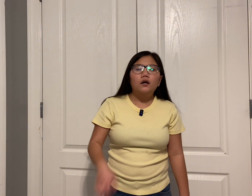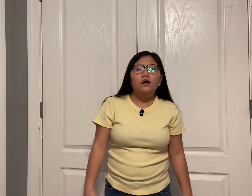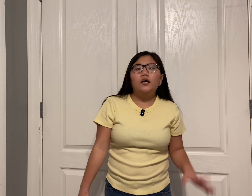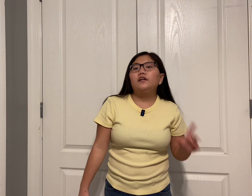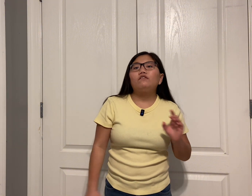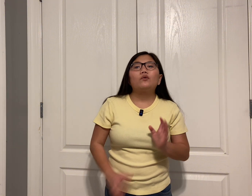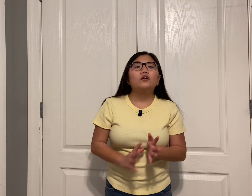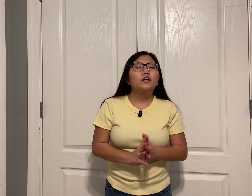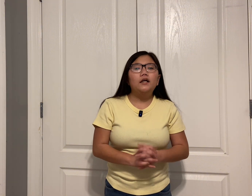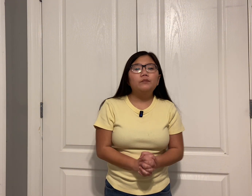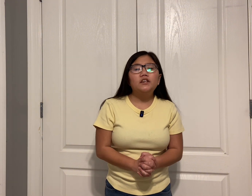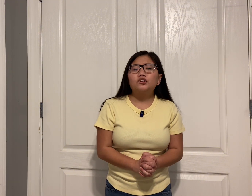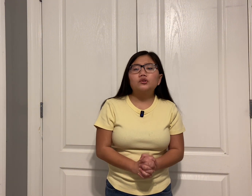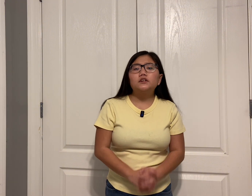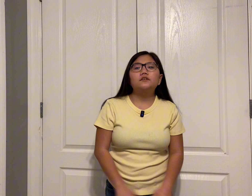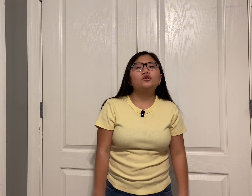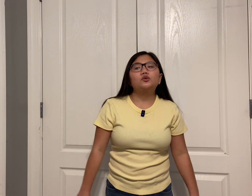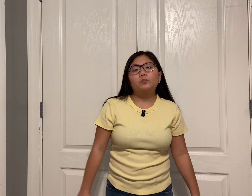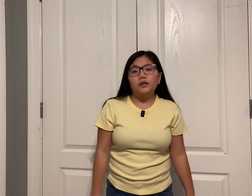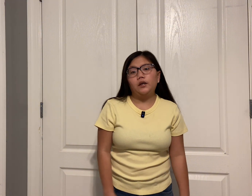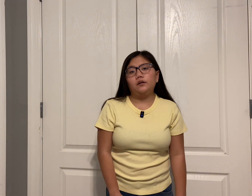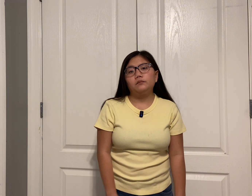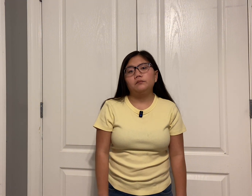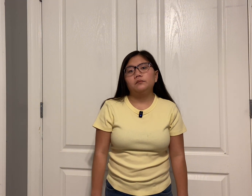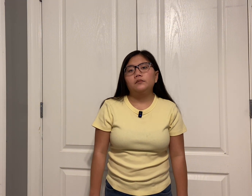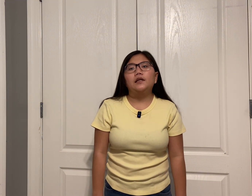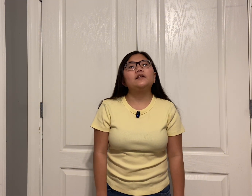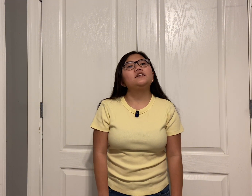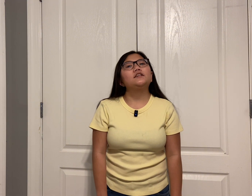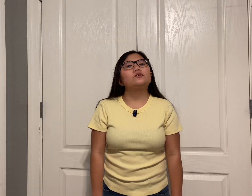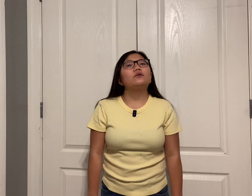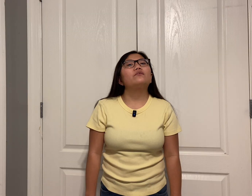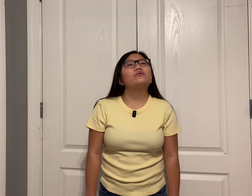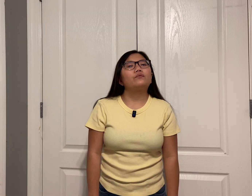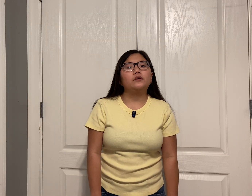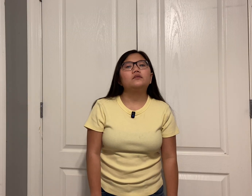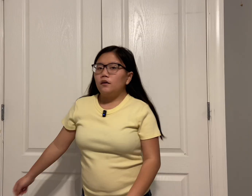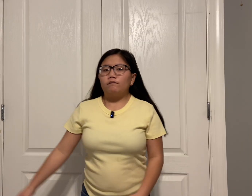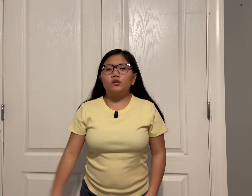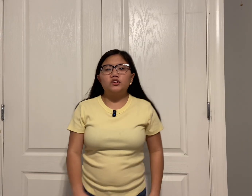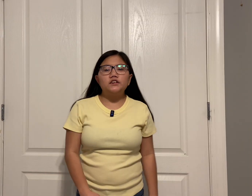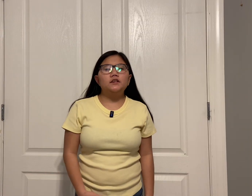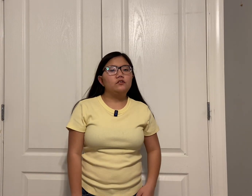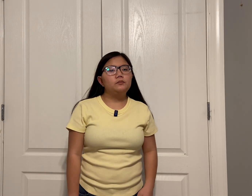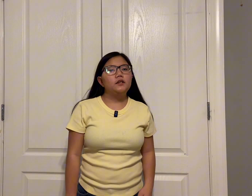And if you are ambidextrous just pick a hand. Now let's get started for real. First is the alphabet.